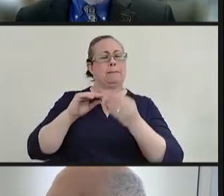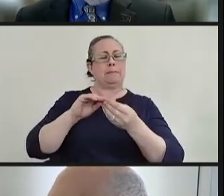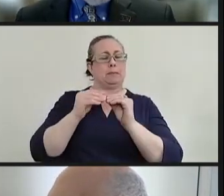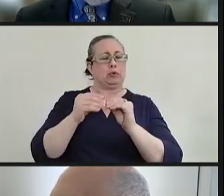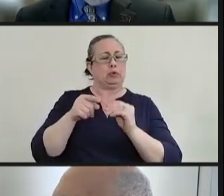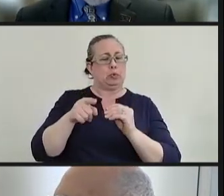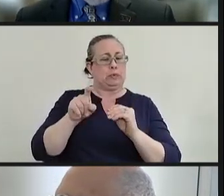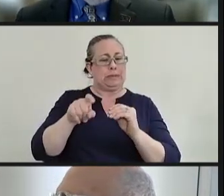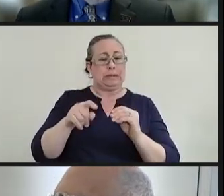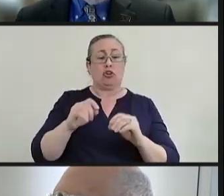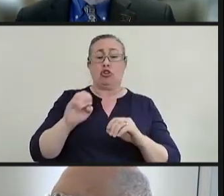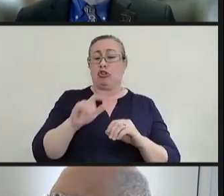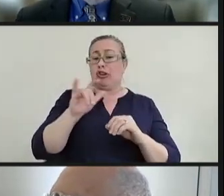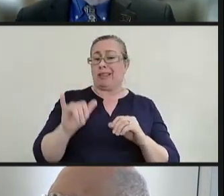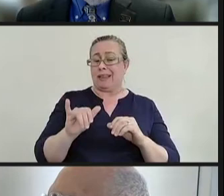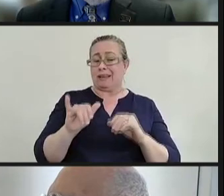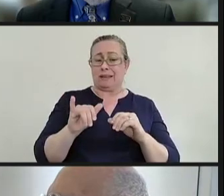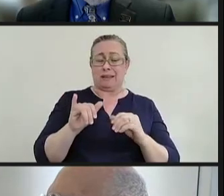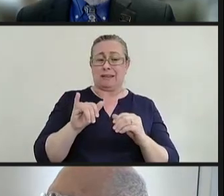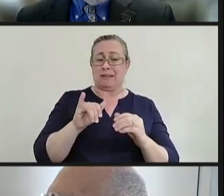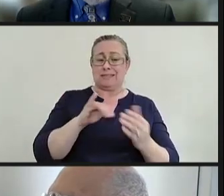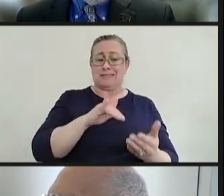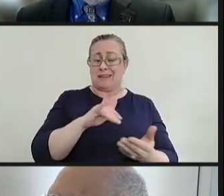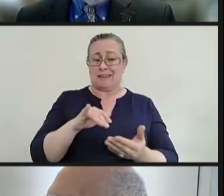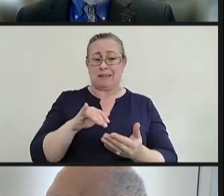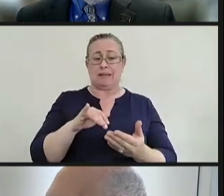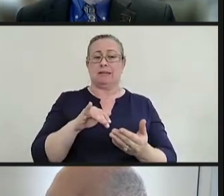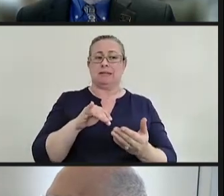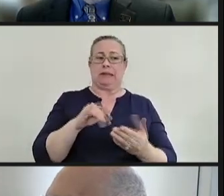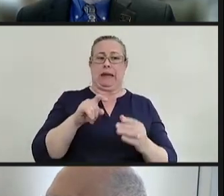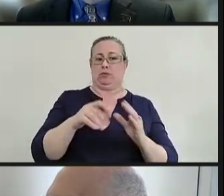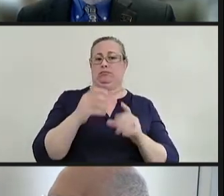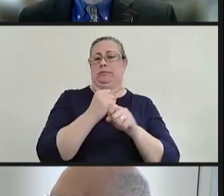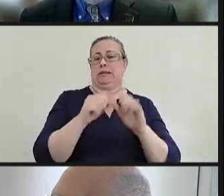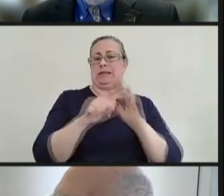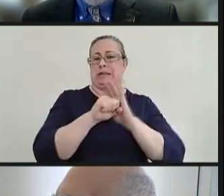I think you got to sample more to start getting an indication of where you look at.